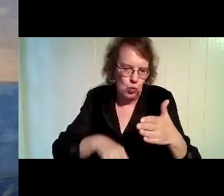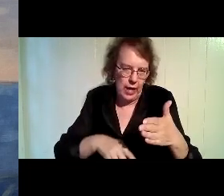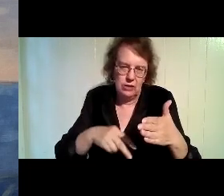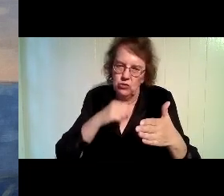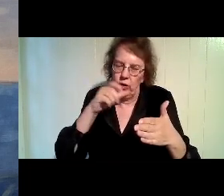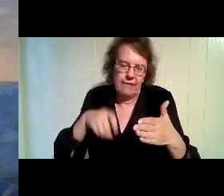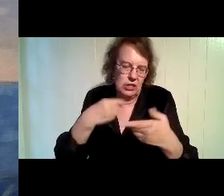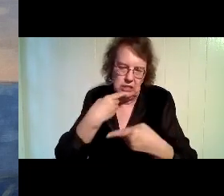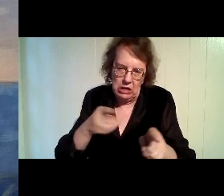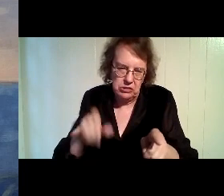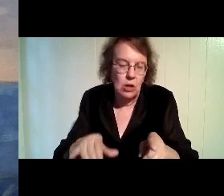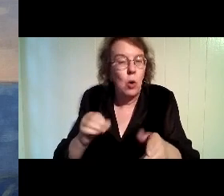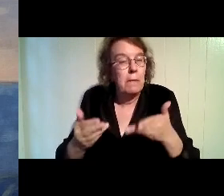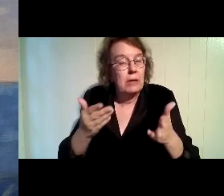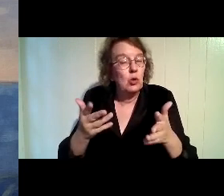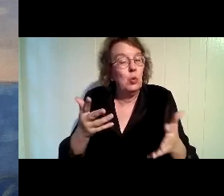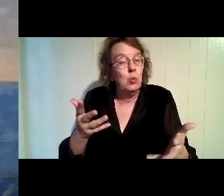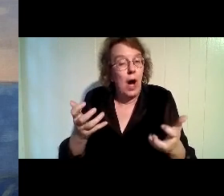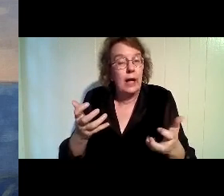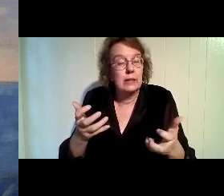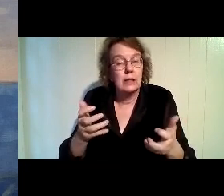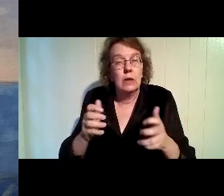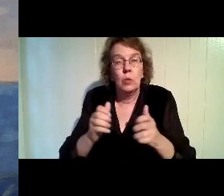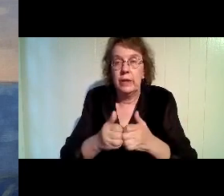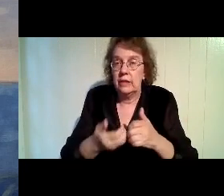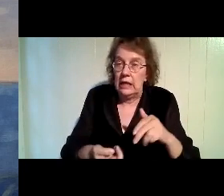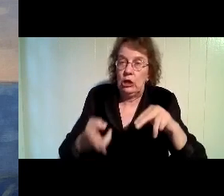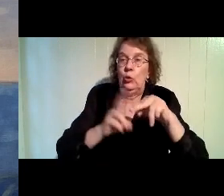announced that. Or you could have it indicate with an increase pitch or have it's a cap.